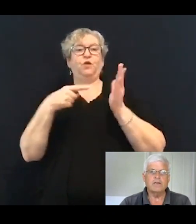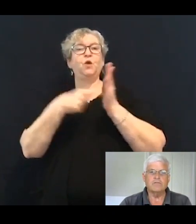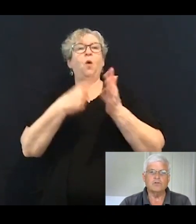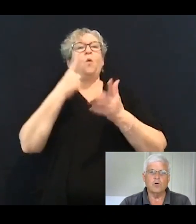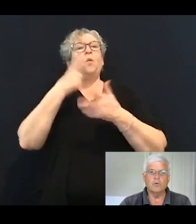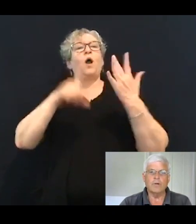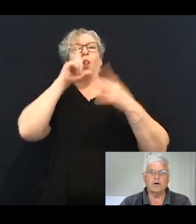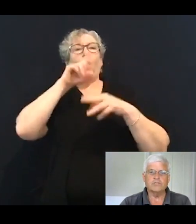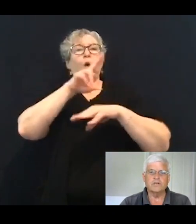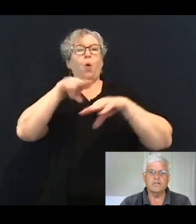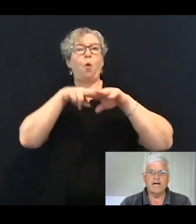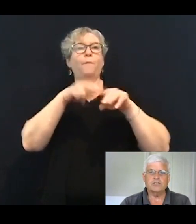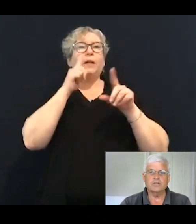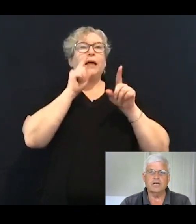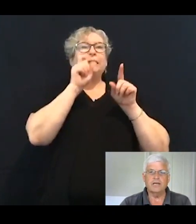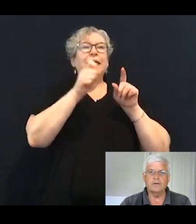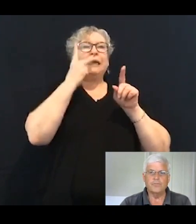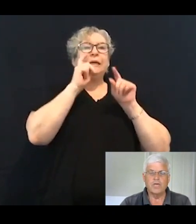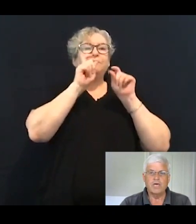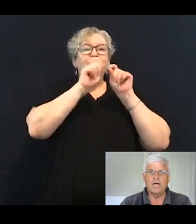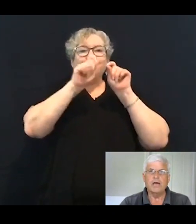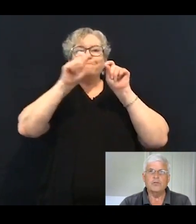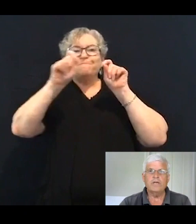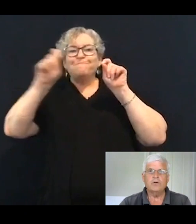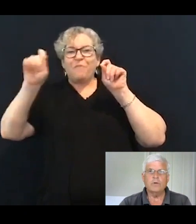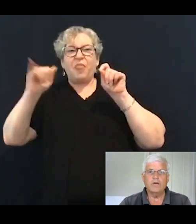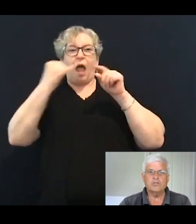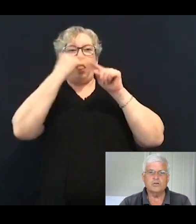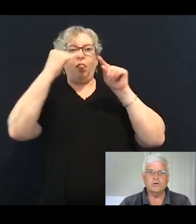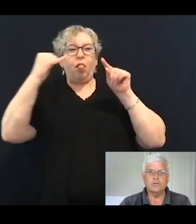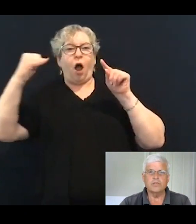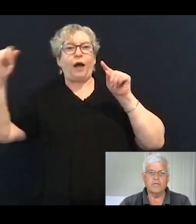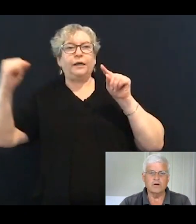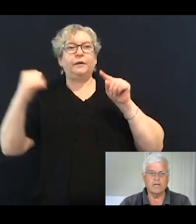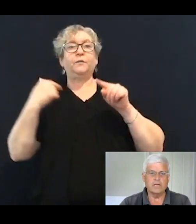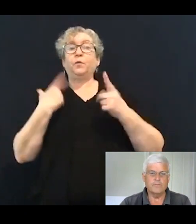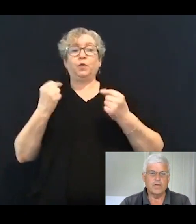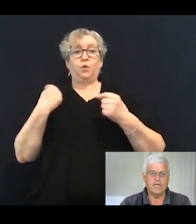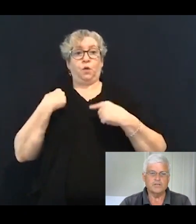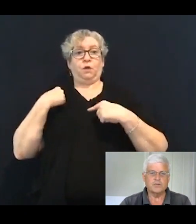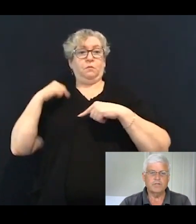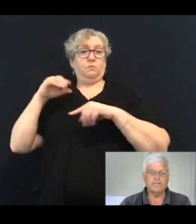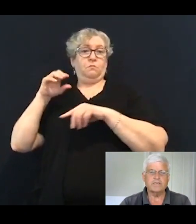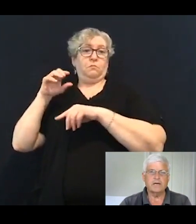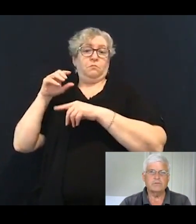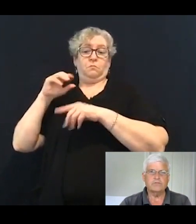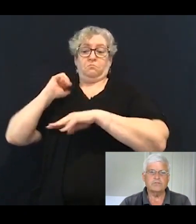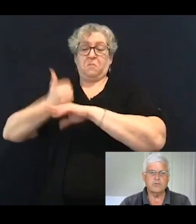in the dashed line. And the way that we measure the hearing is to play sounds to the mouse, and then